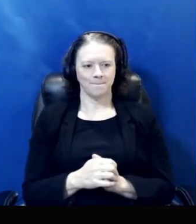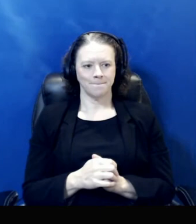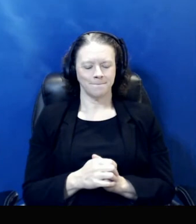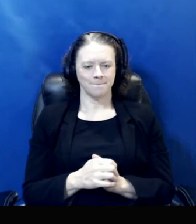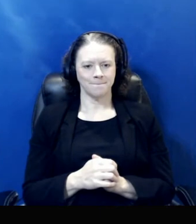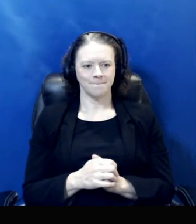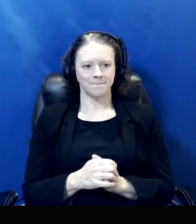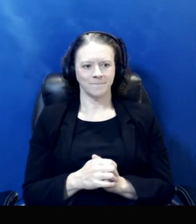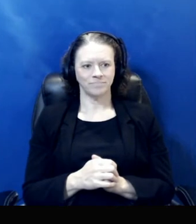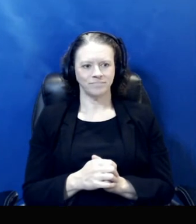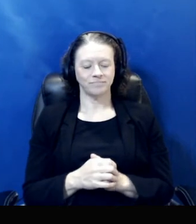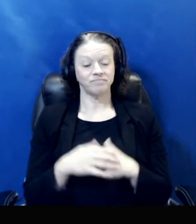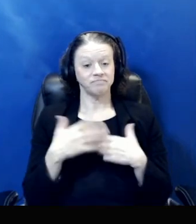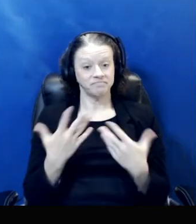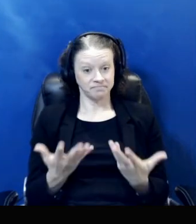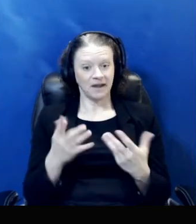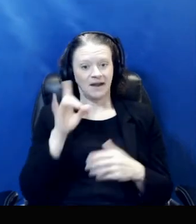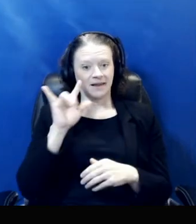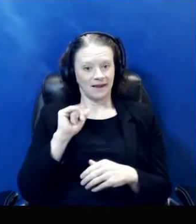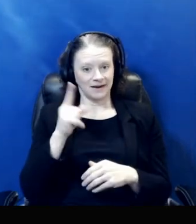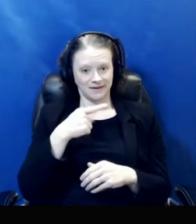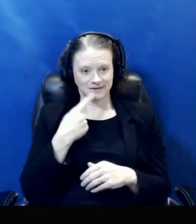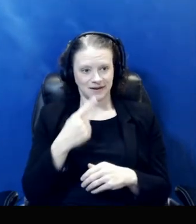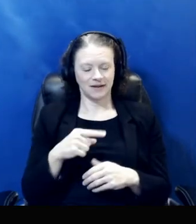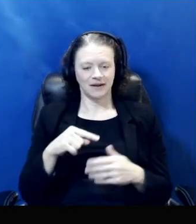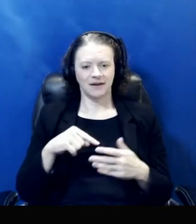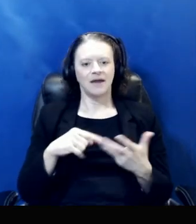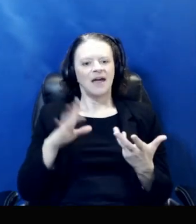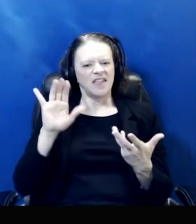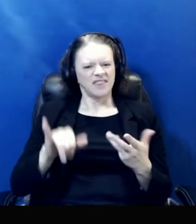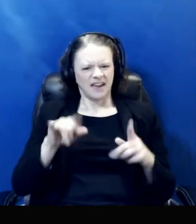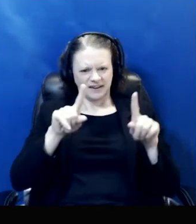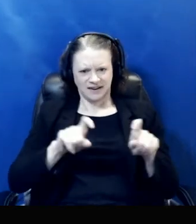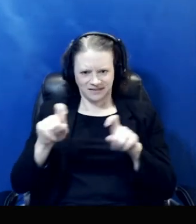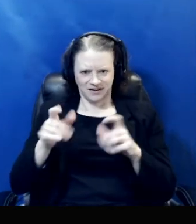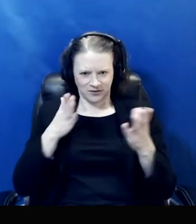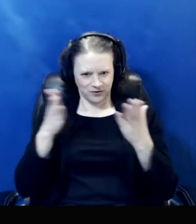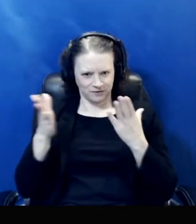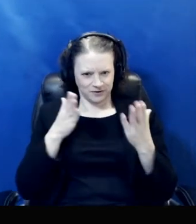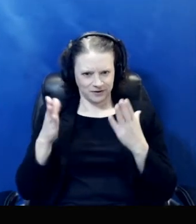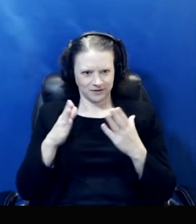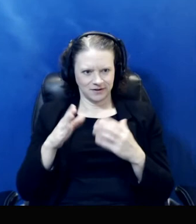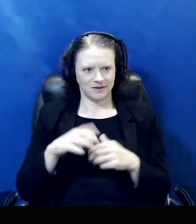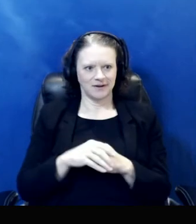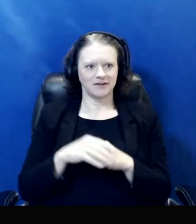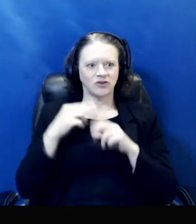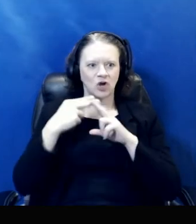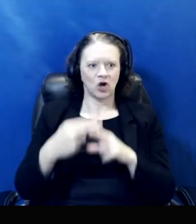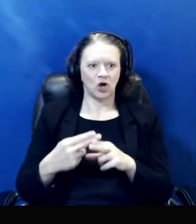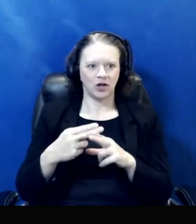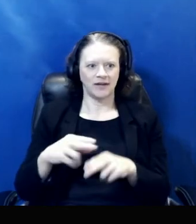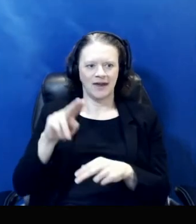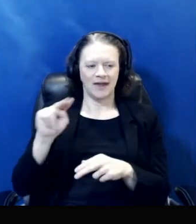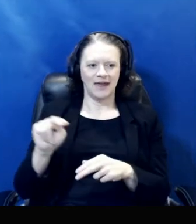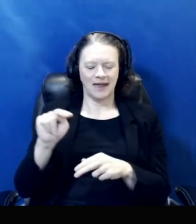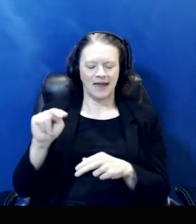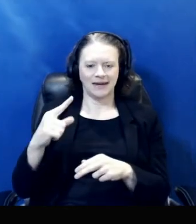Like I said, this testing service - MGATS - the Microsoft Game Accessibility Testing Service, is an optional testing